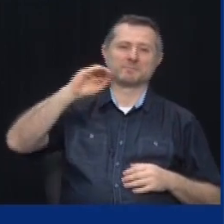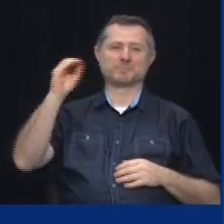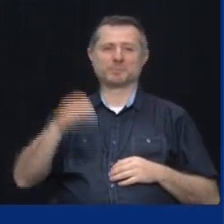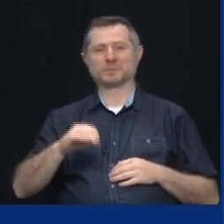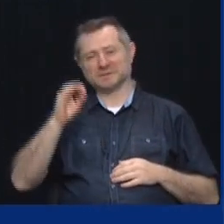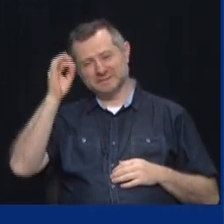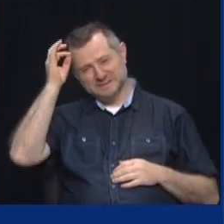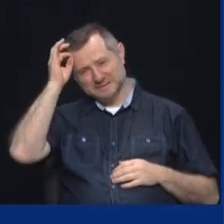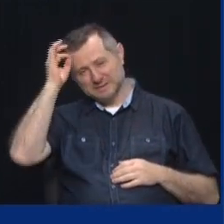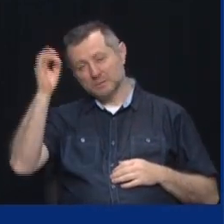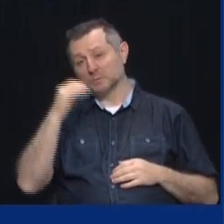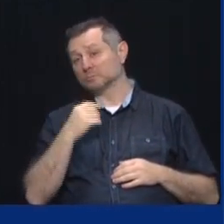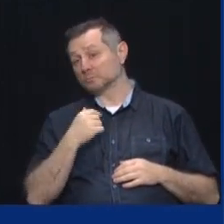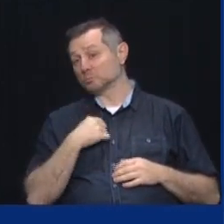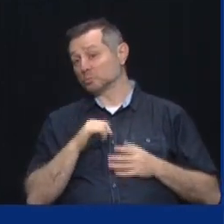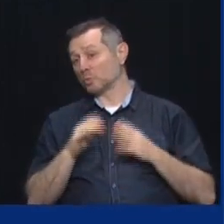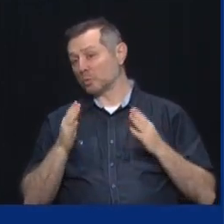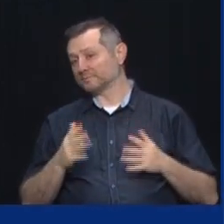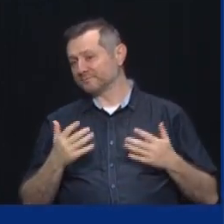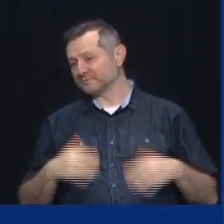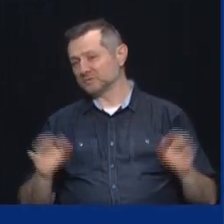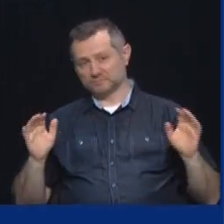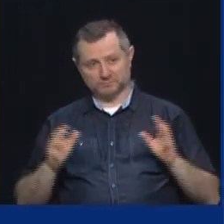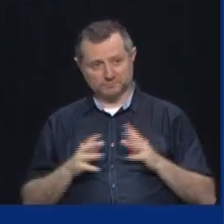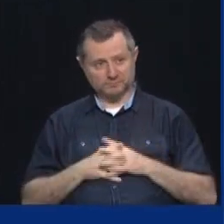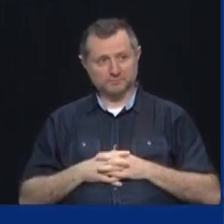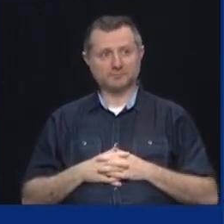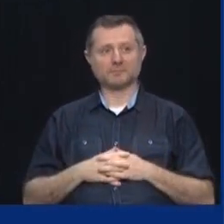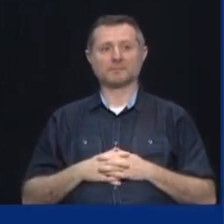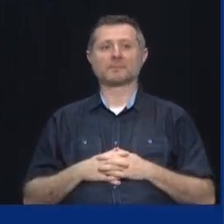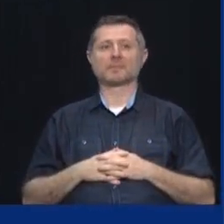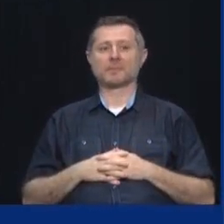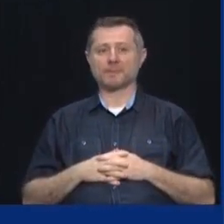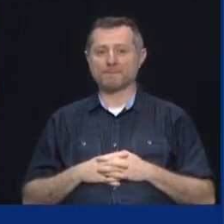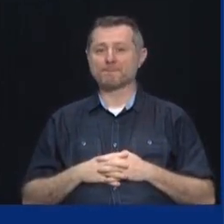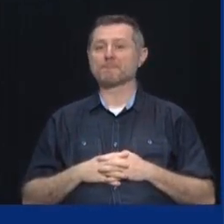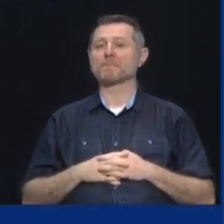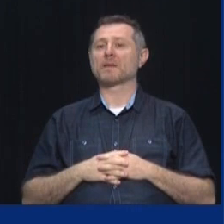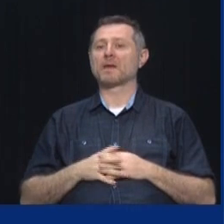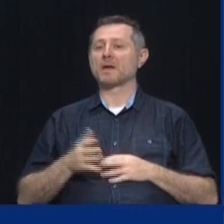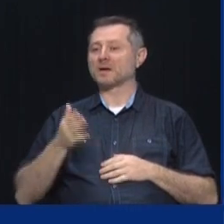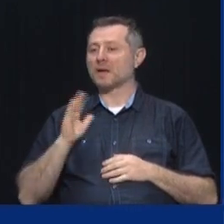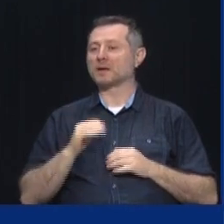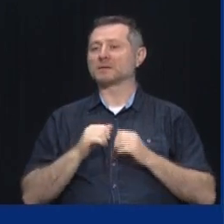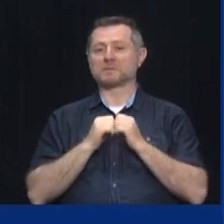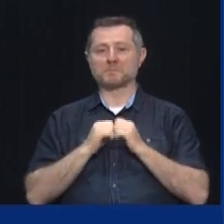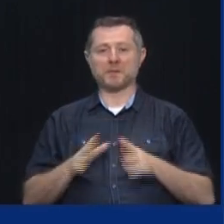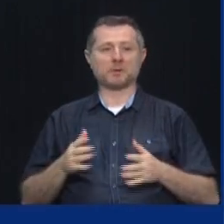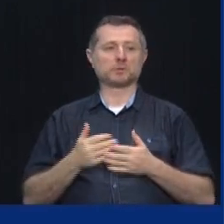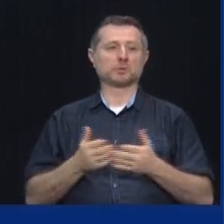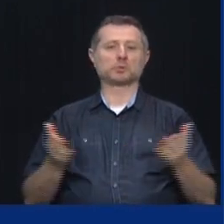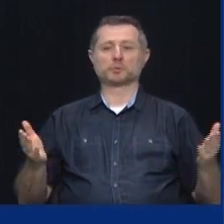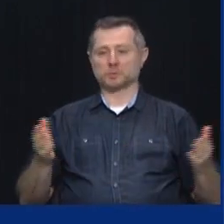THAT'S WHY WE'VE BEEN WORKING SO HARD ON VACCINATIONS.